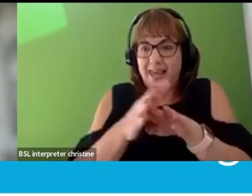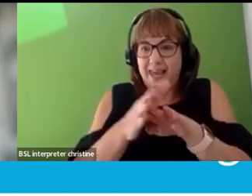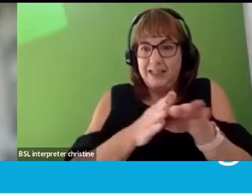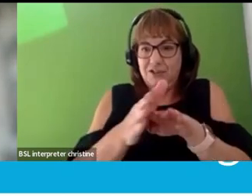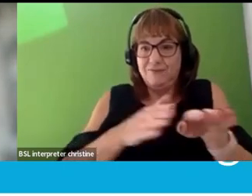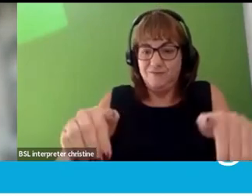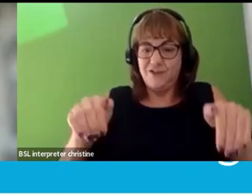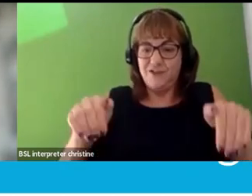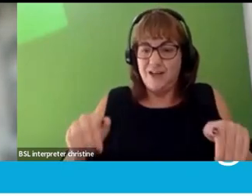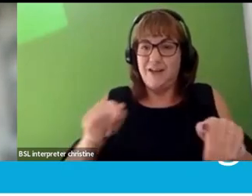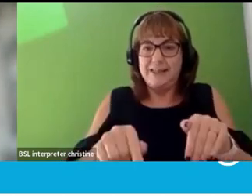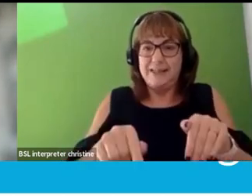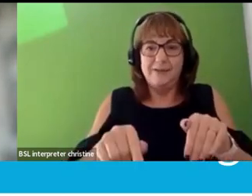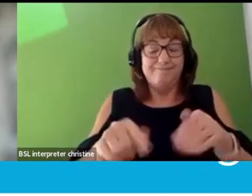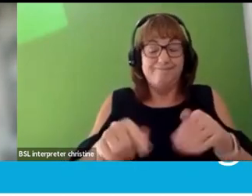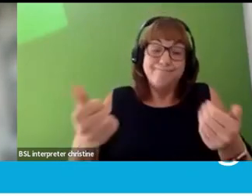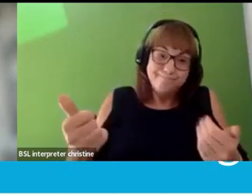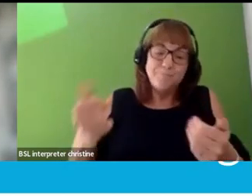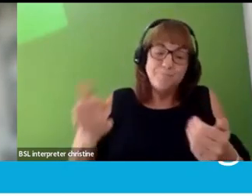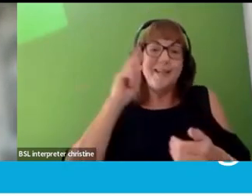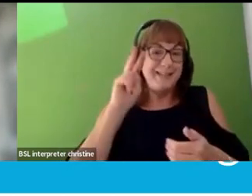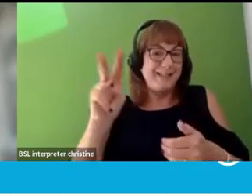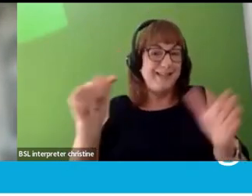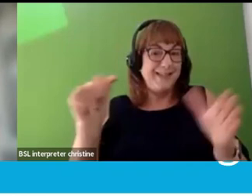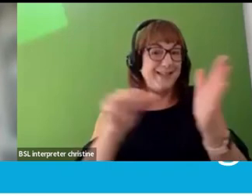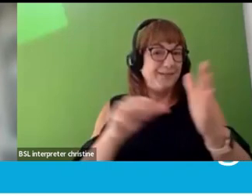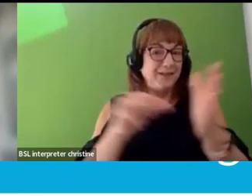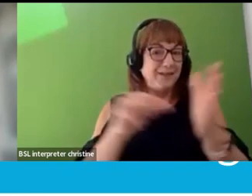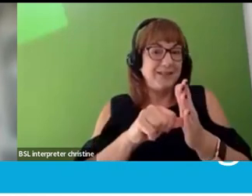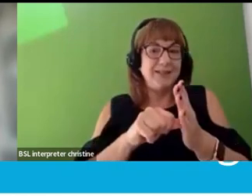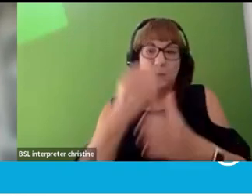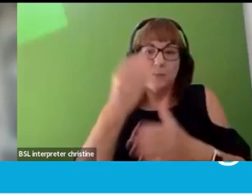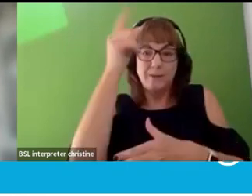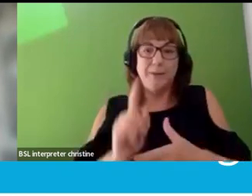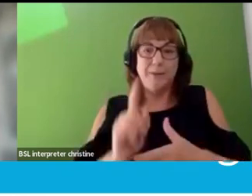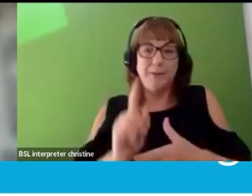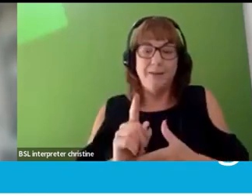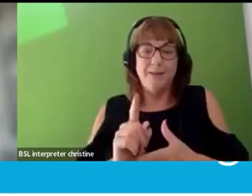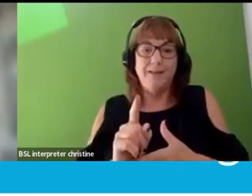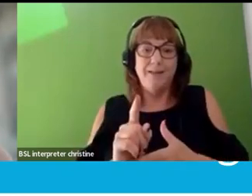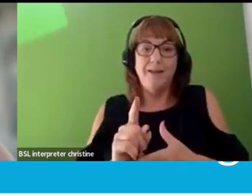things that we need to do every day. And with our sense of balance, I love in the Bible, you know,